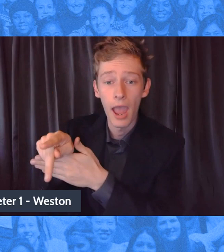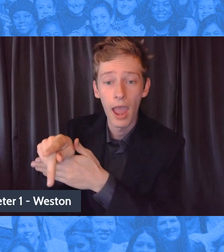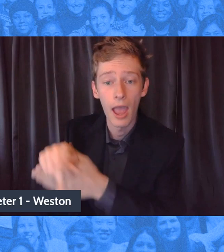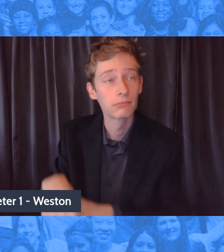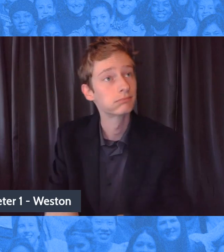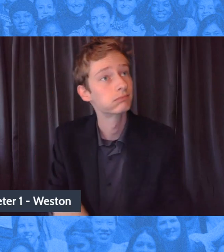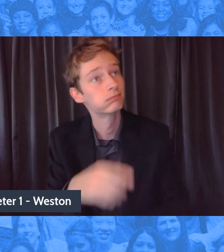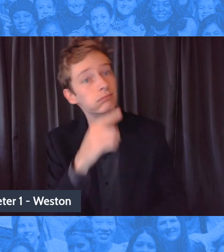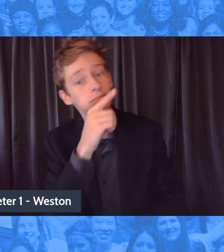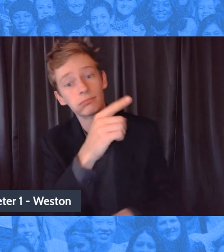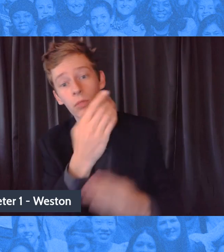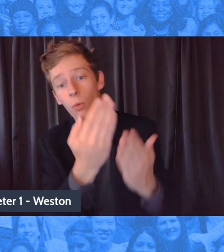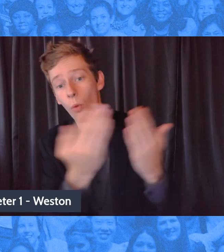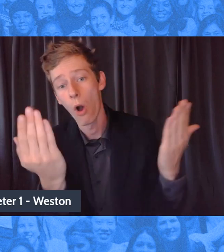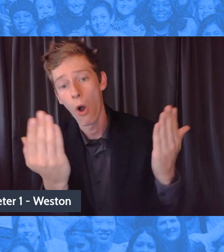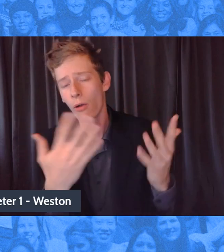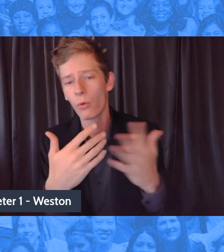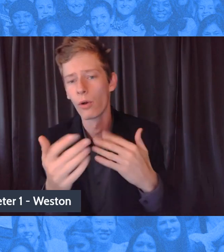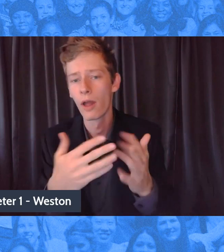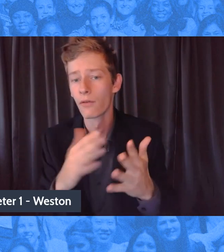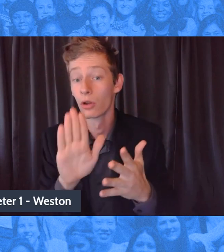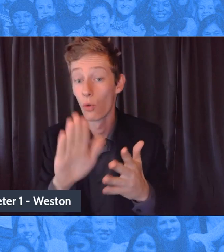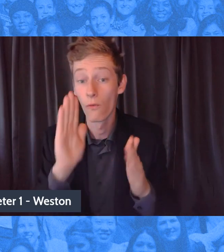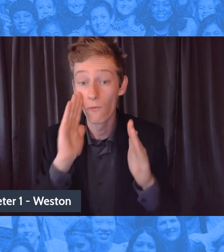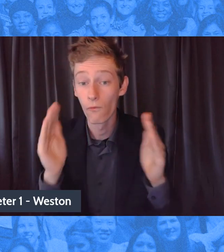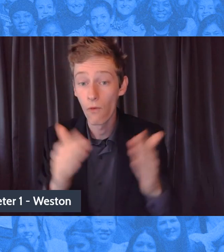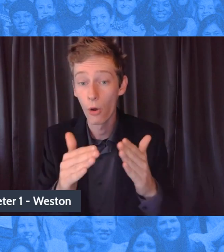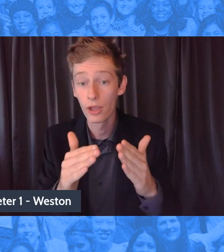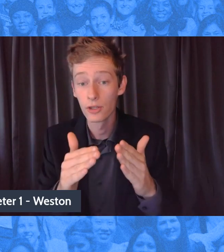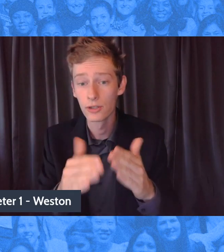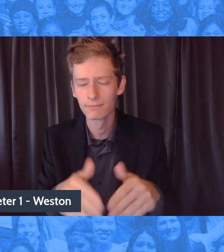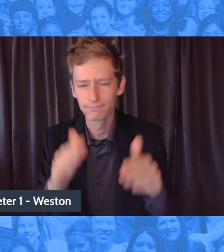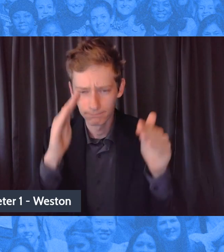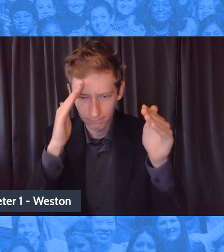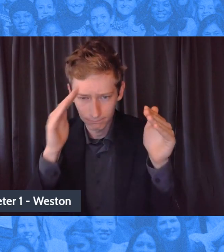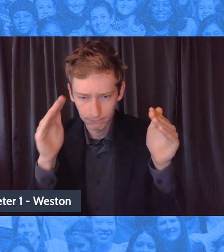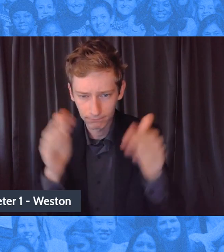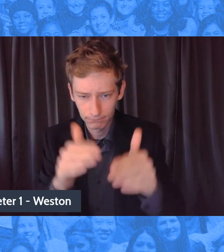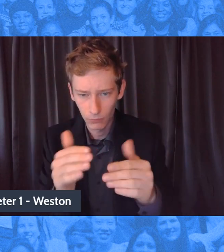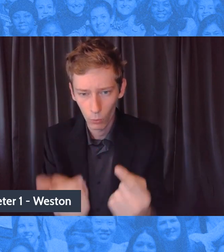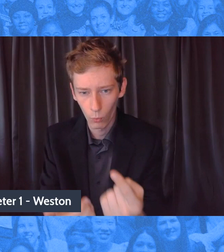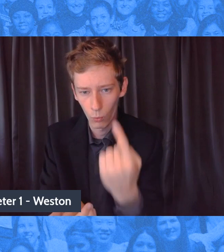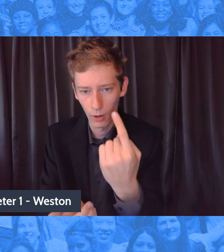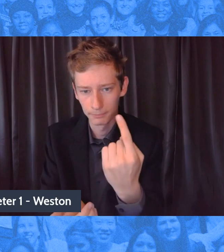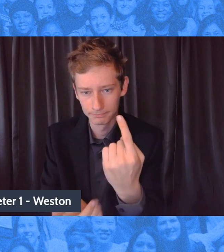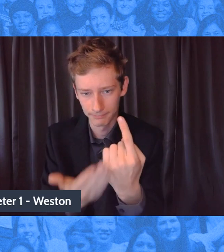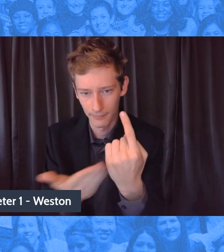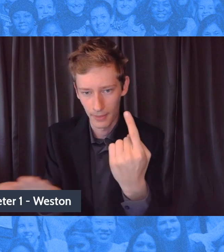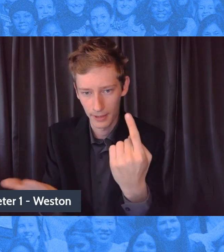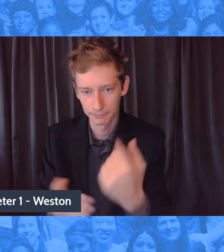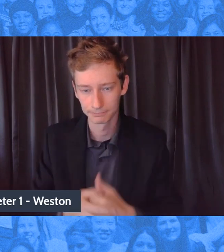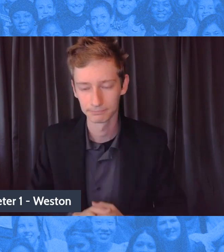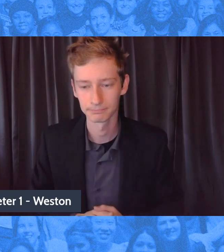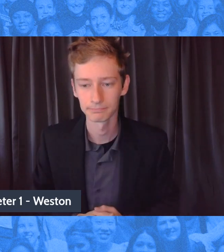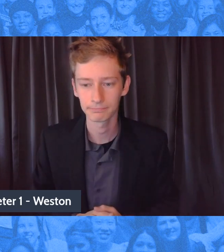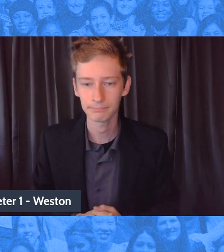but just let your attention be focused and start to connect to your breath.